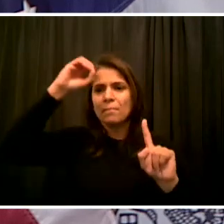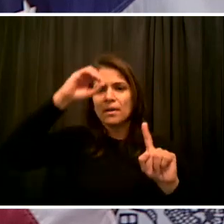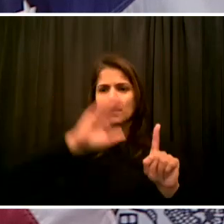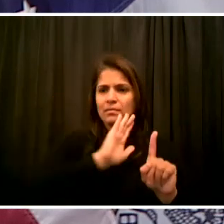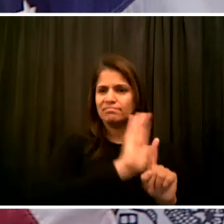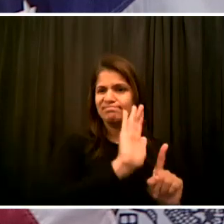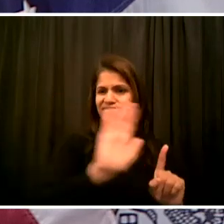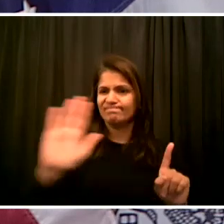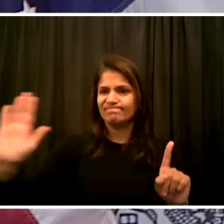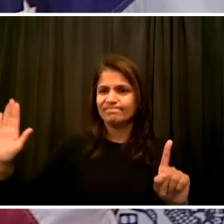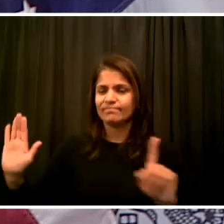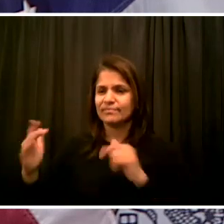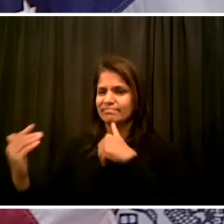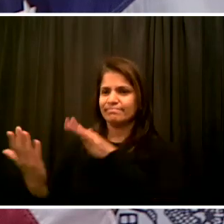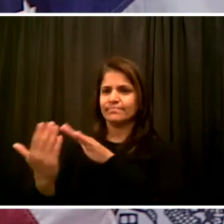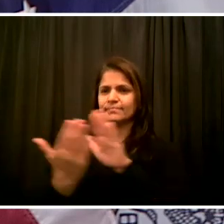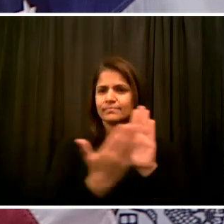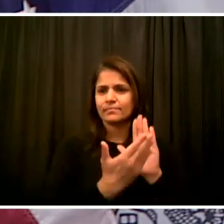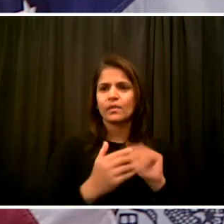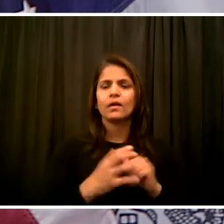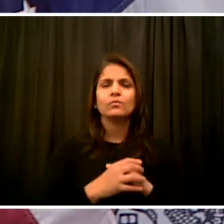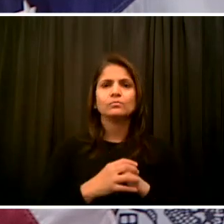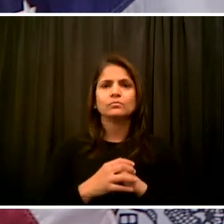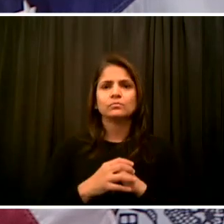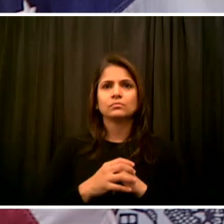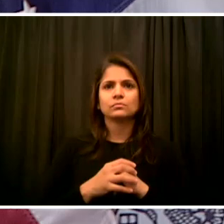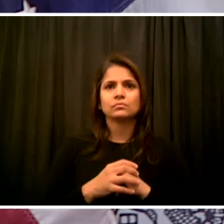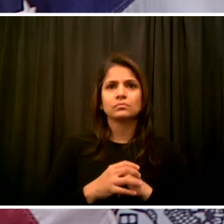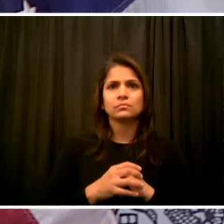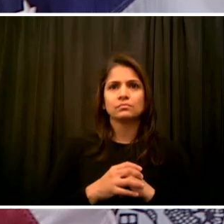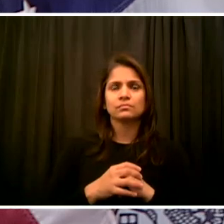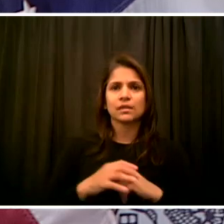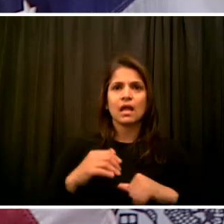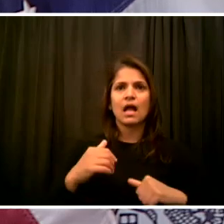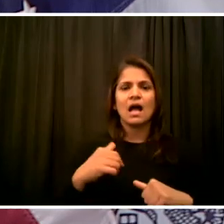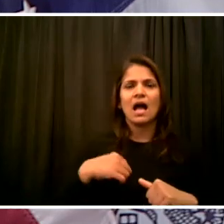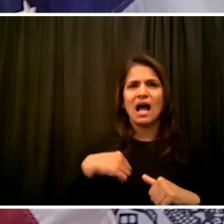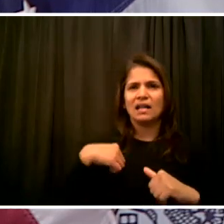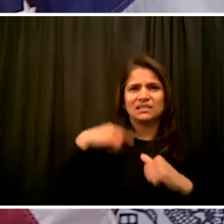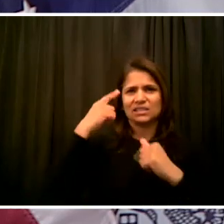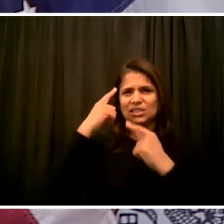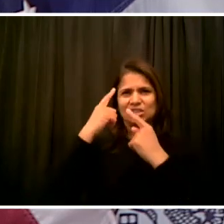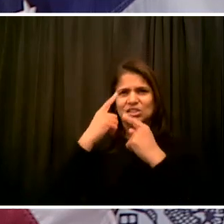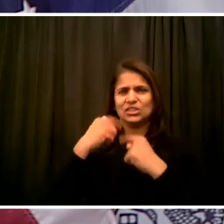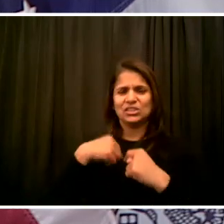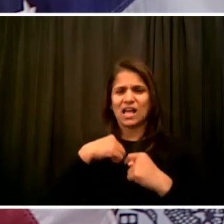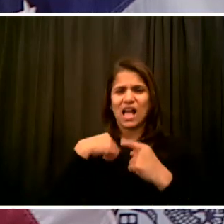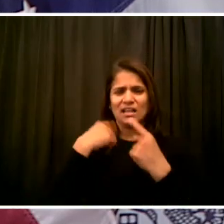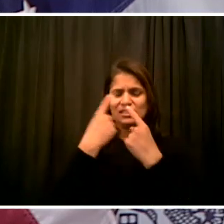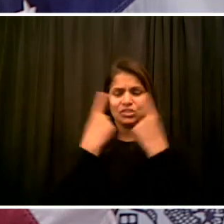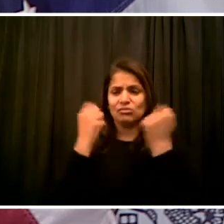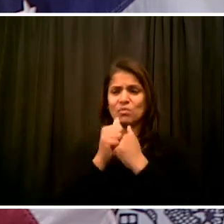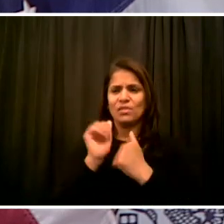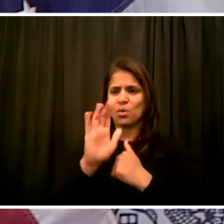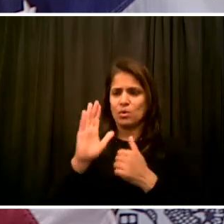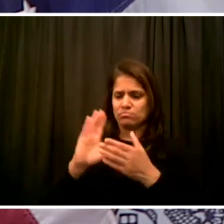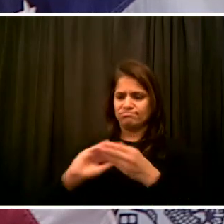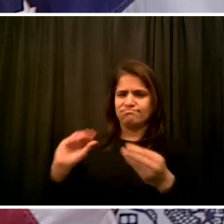SURCEFA TEMH AND BE HONEST ABOUT THEM. WHEN YOU STAY -- I KNOW YOU SAY IT